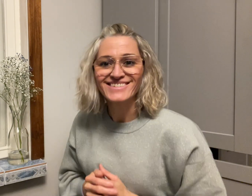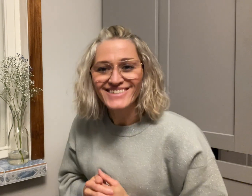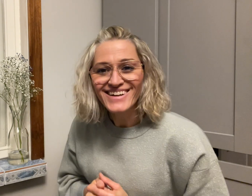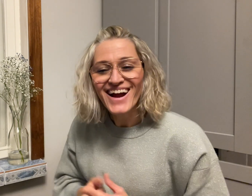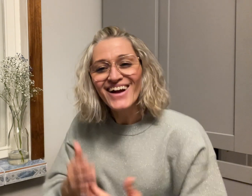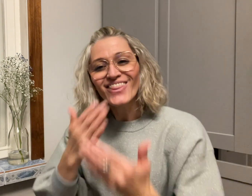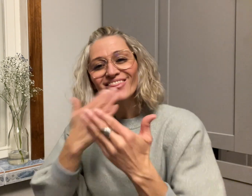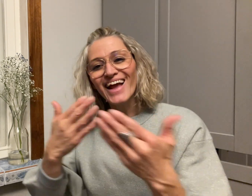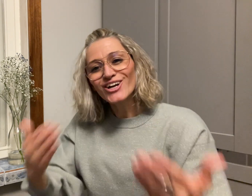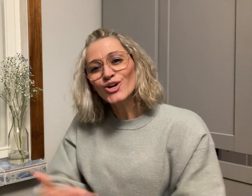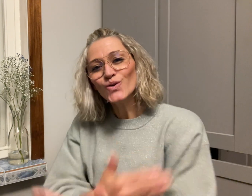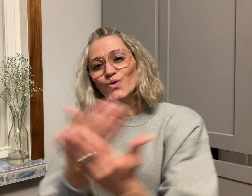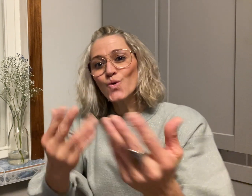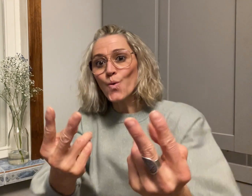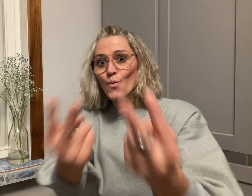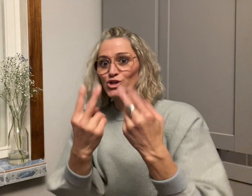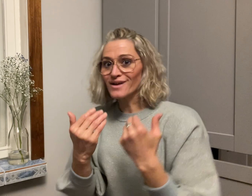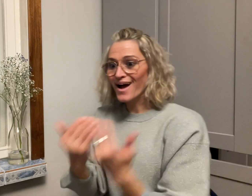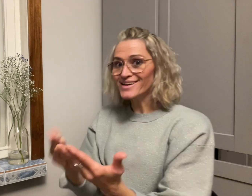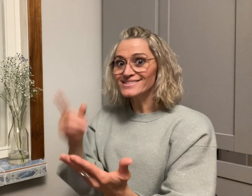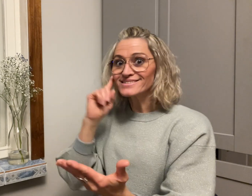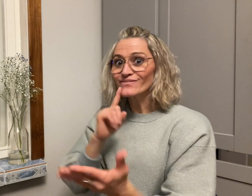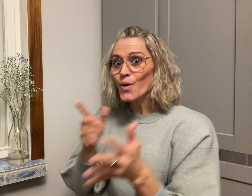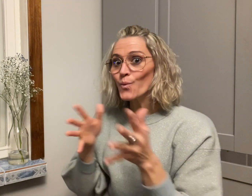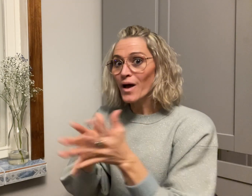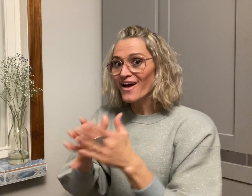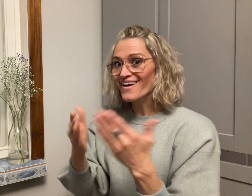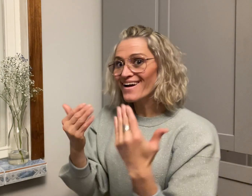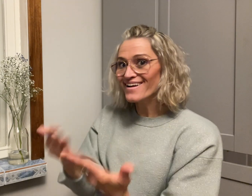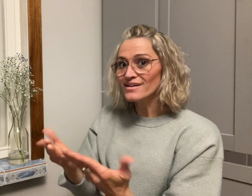Thank you for watching DeafWire!